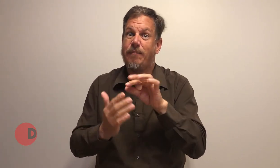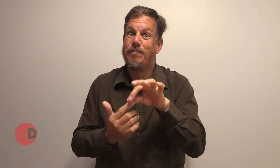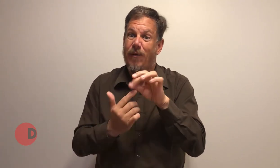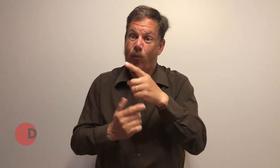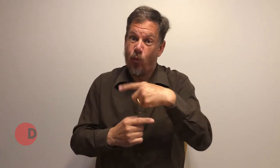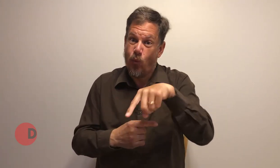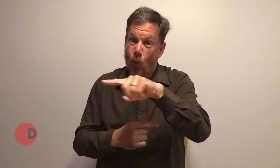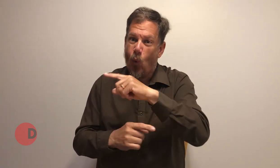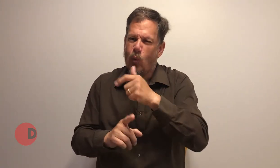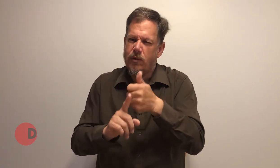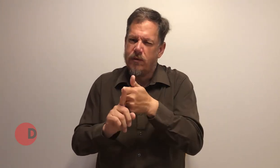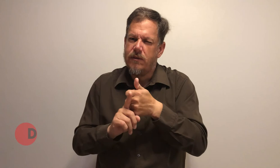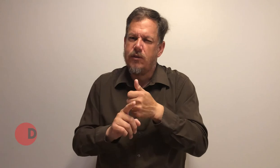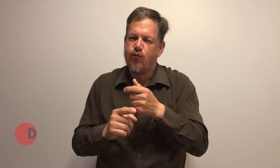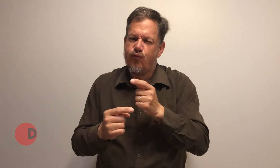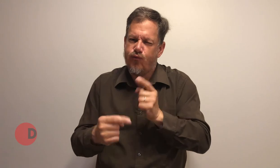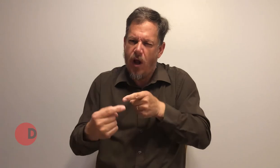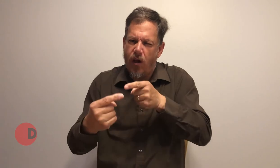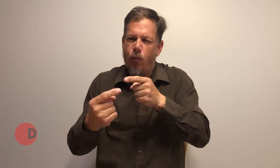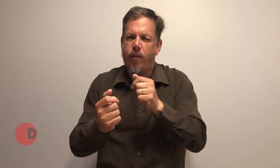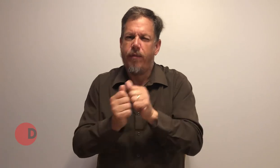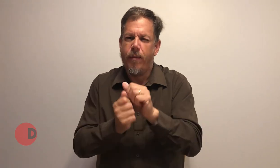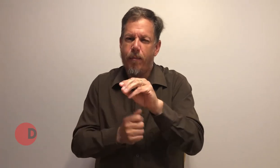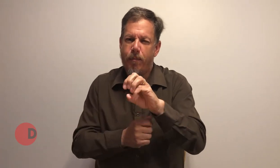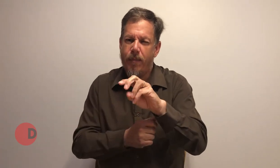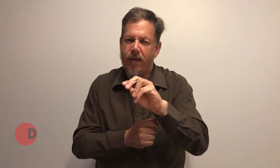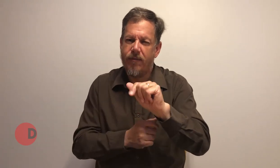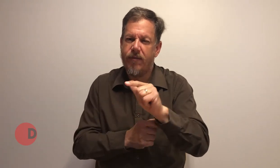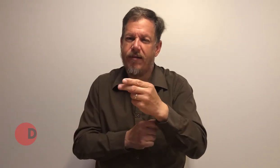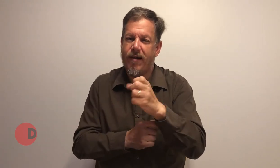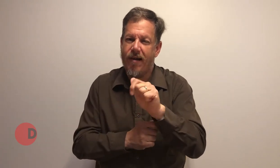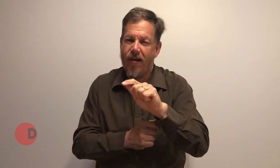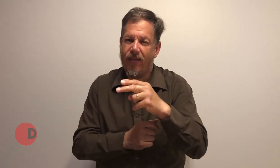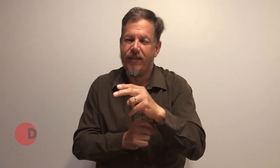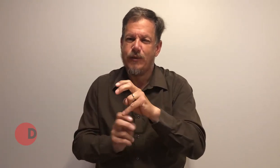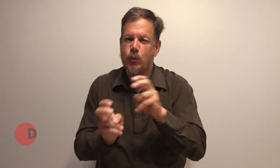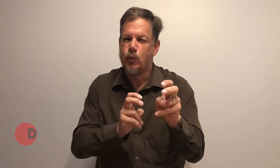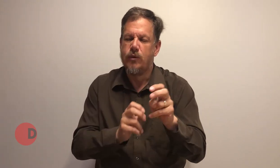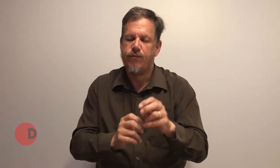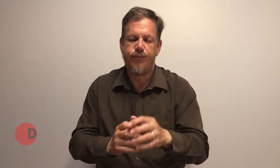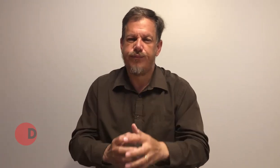community especially those who are struggling with mental health.